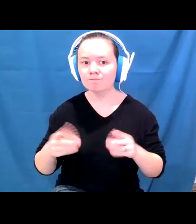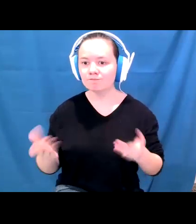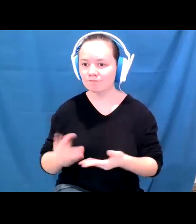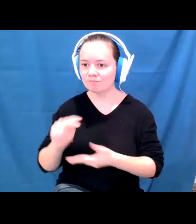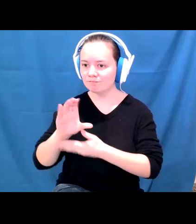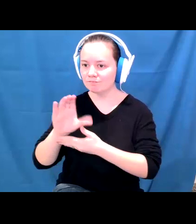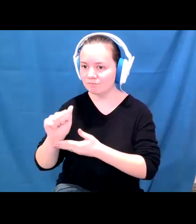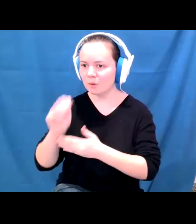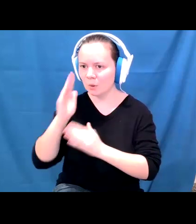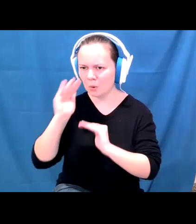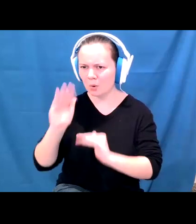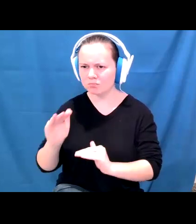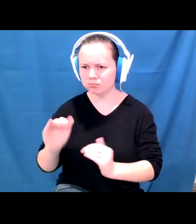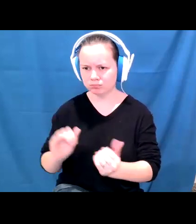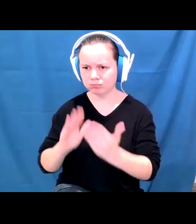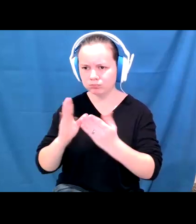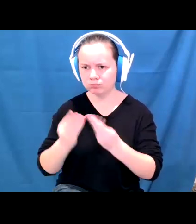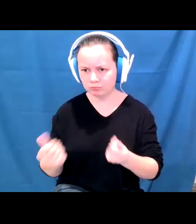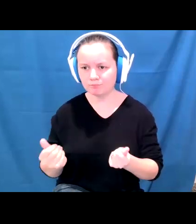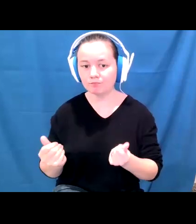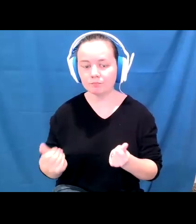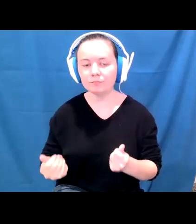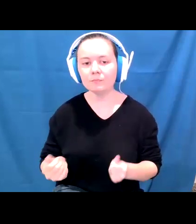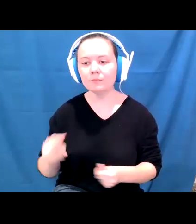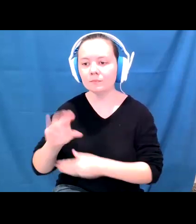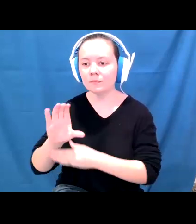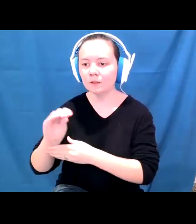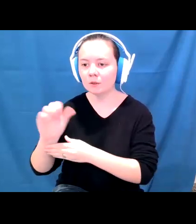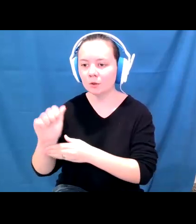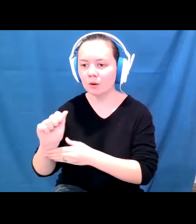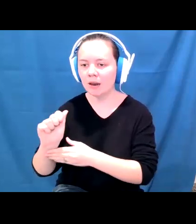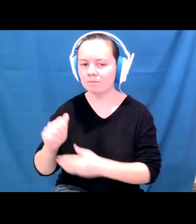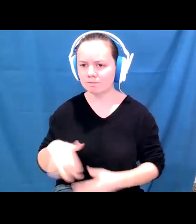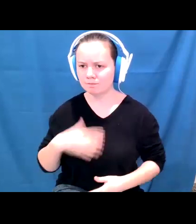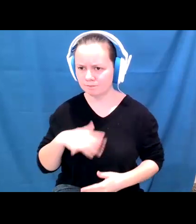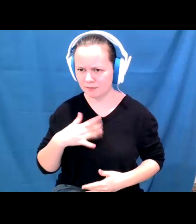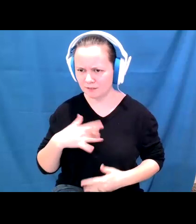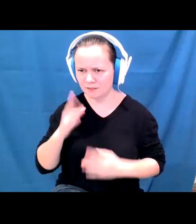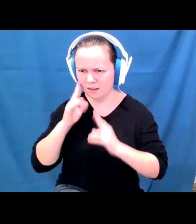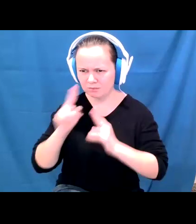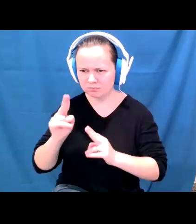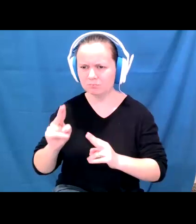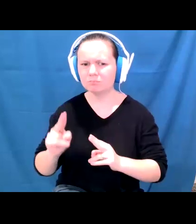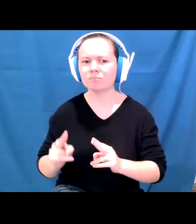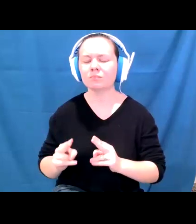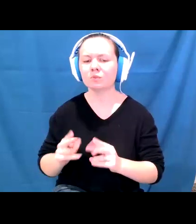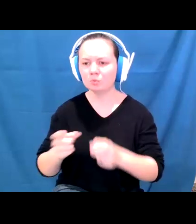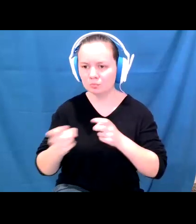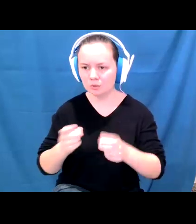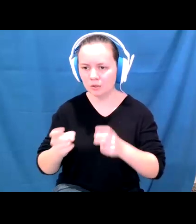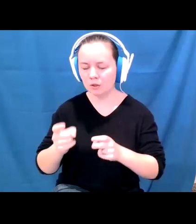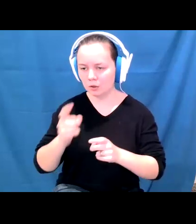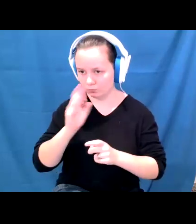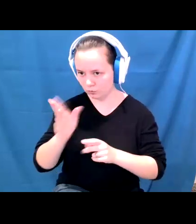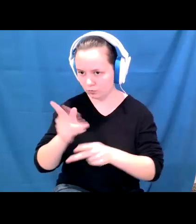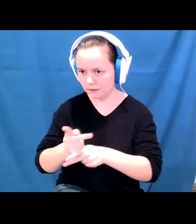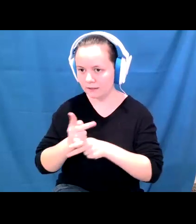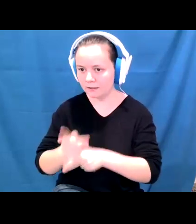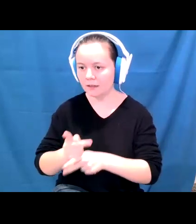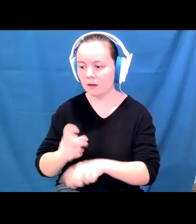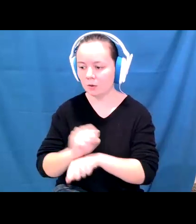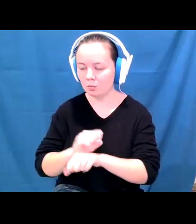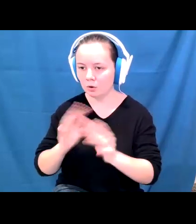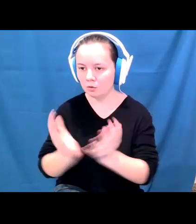NCOA is honored to administer systems change programming for the Direct Care Workforce Strategies Center on behalf of the Administration for Community Living.